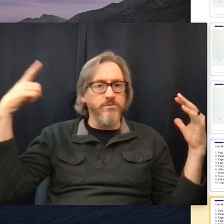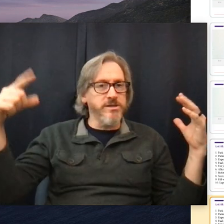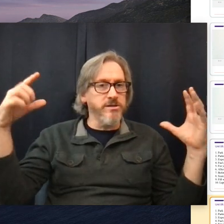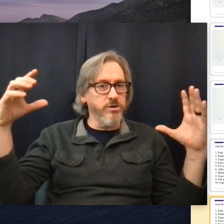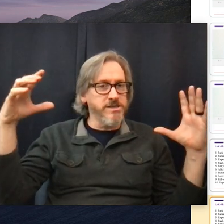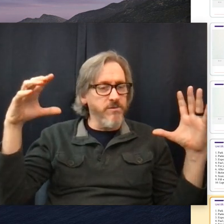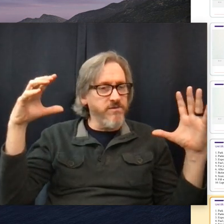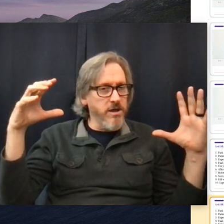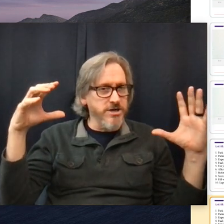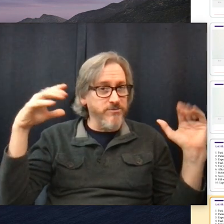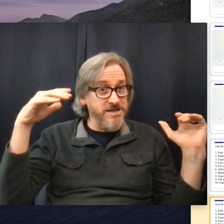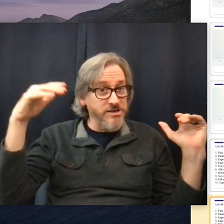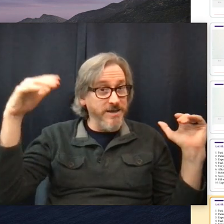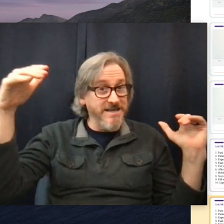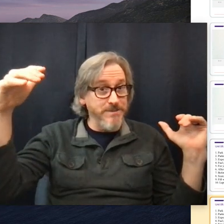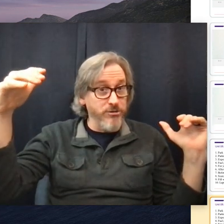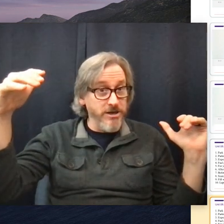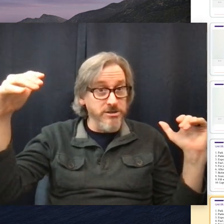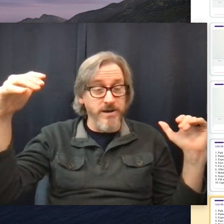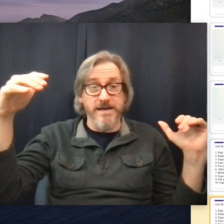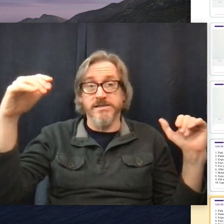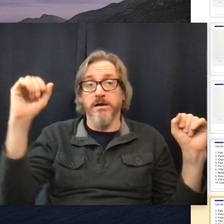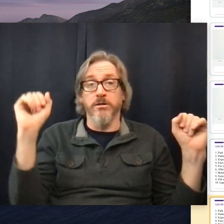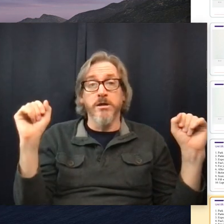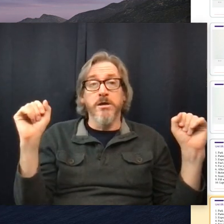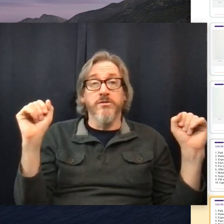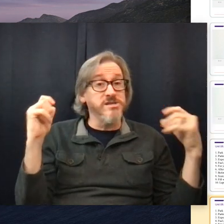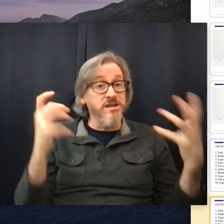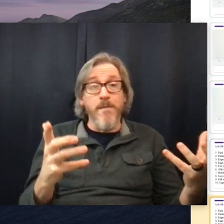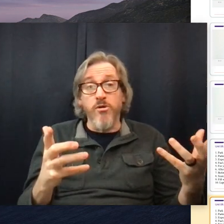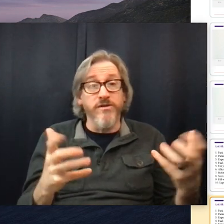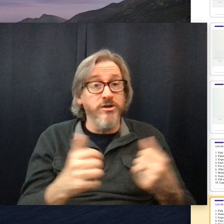said with with some of the other chapters as we get deeper into ASL there's a lot more that you